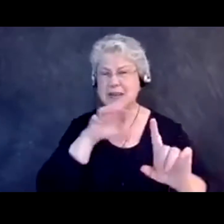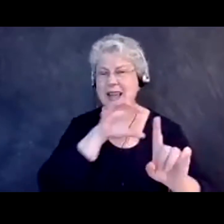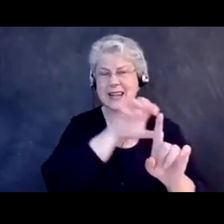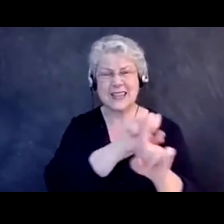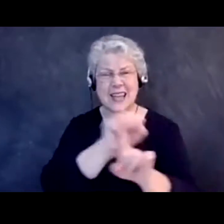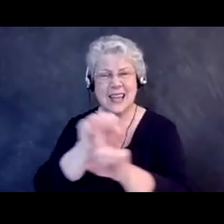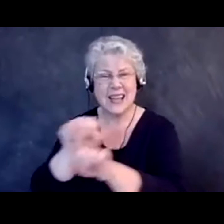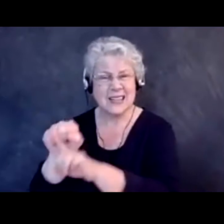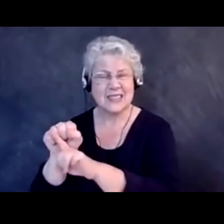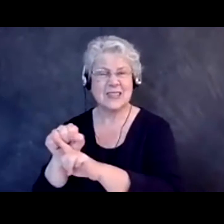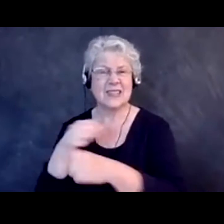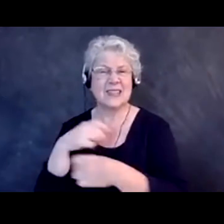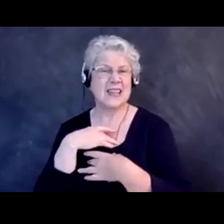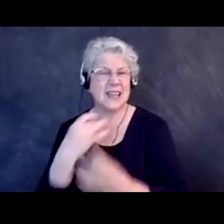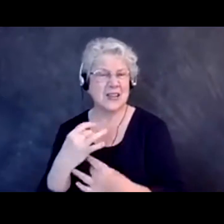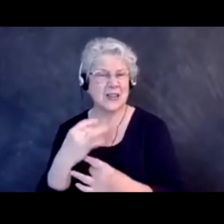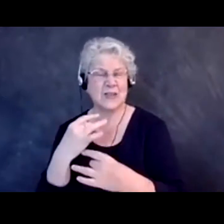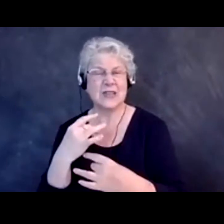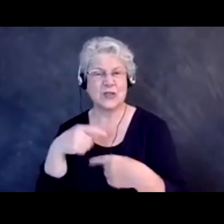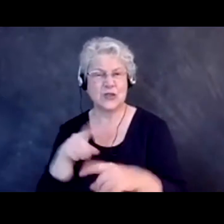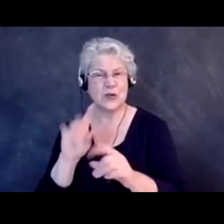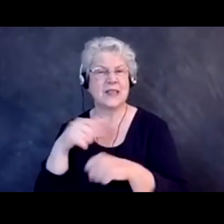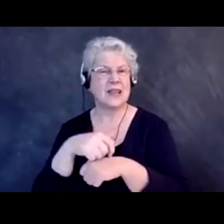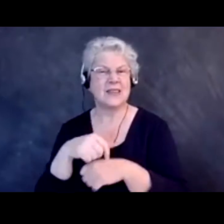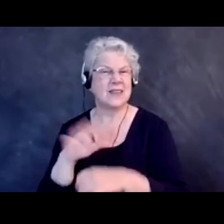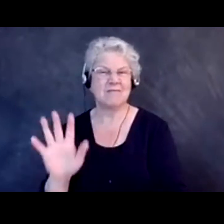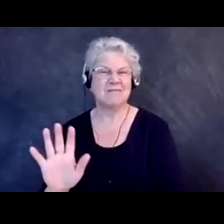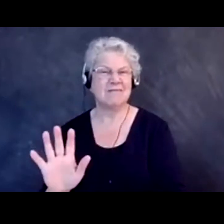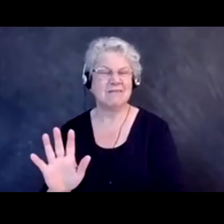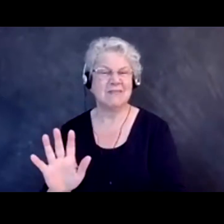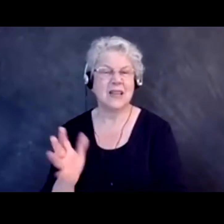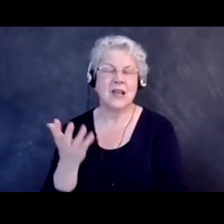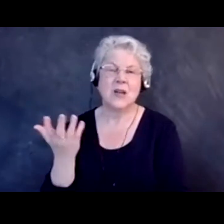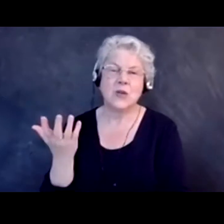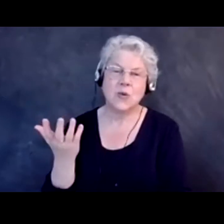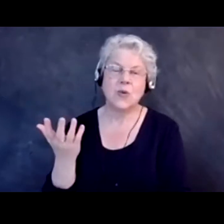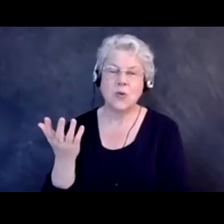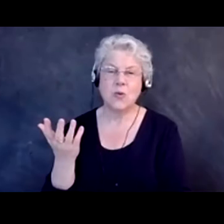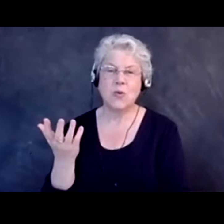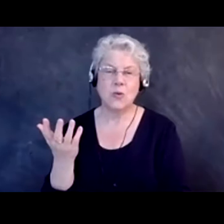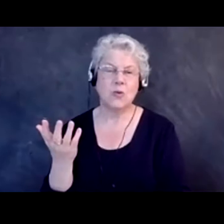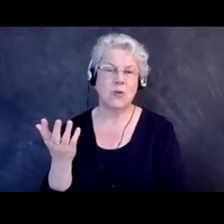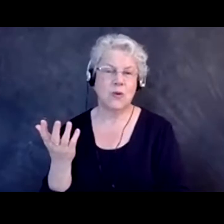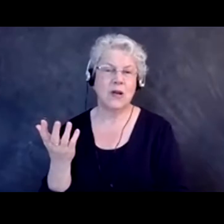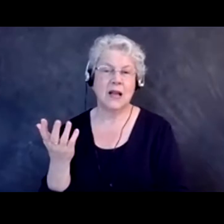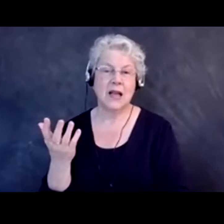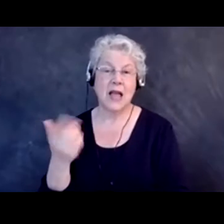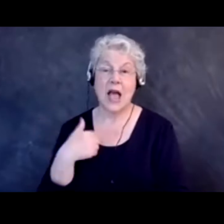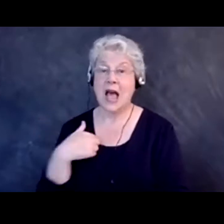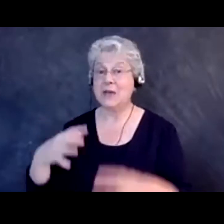that interest of people during that time. So, I am now - I was off on leave, I had a baby and